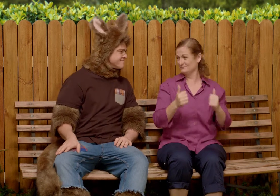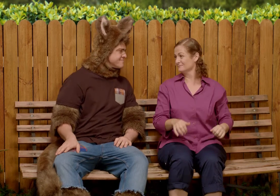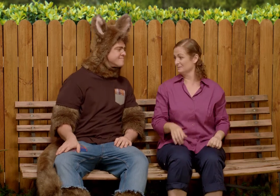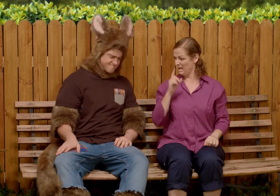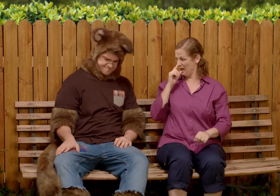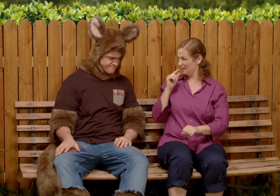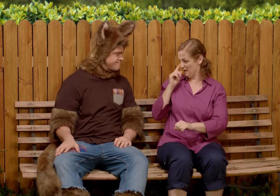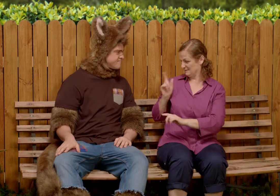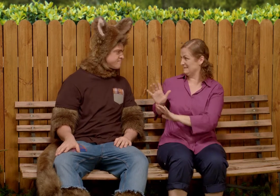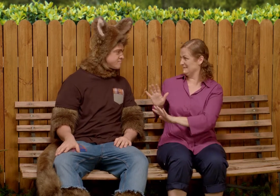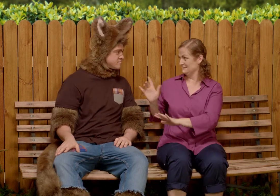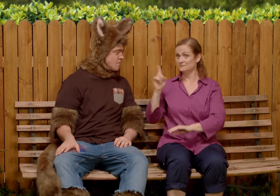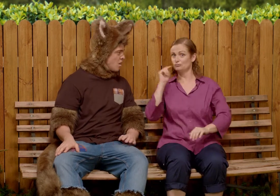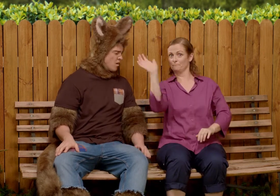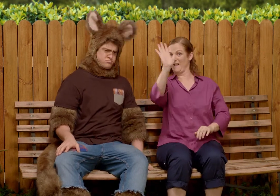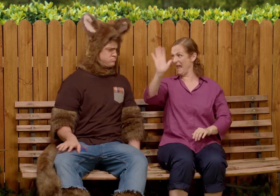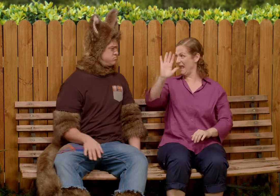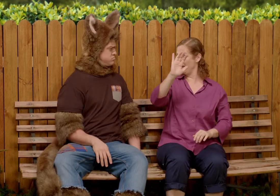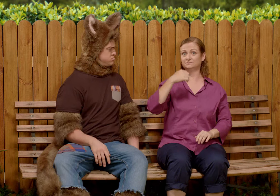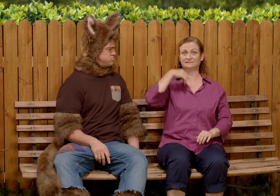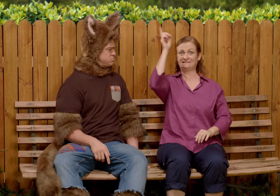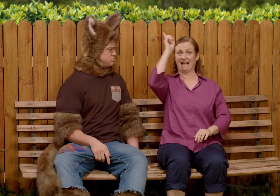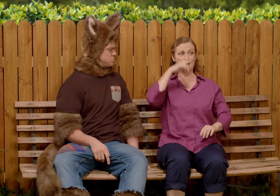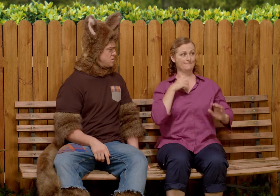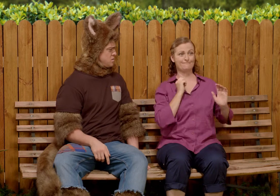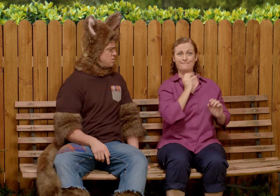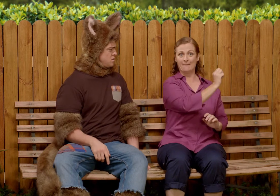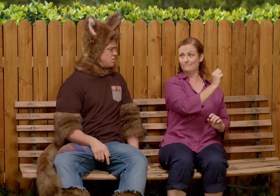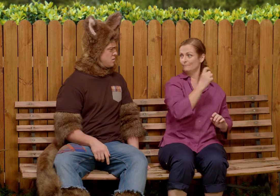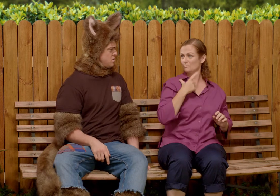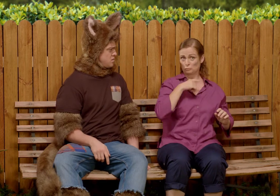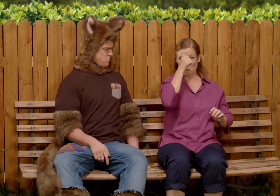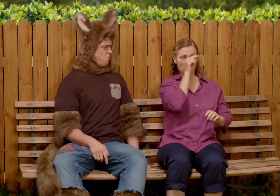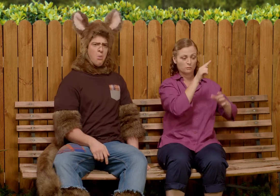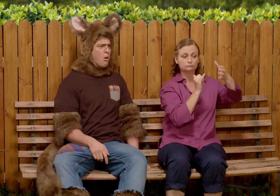and weights. I think you can stay here and say goodbye to everyone, I'll quickly go inside